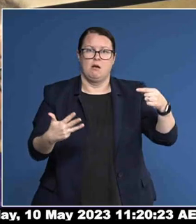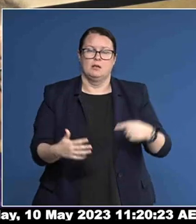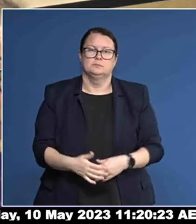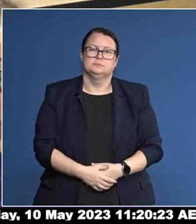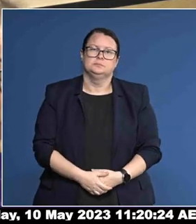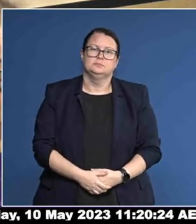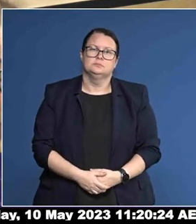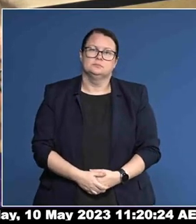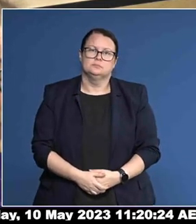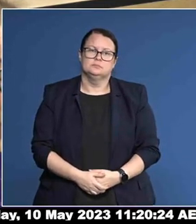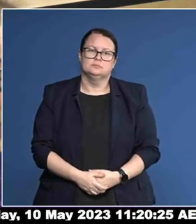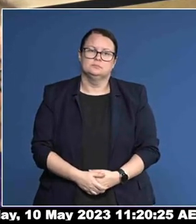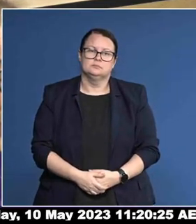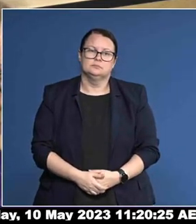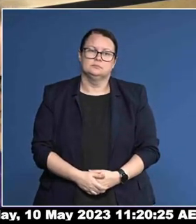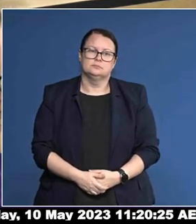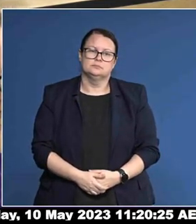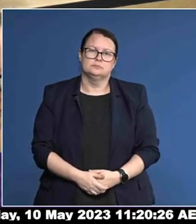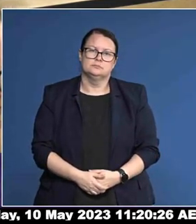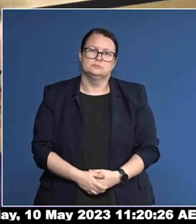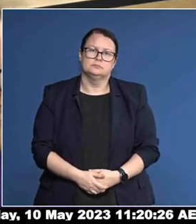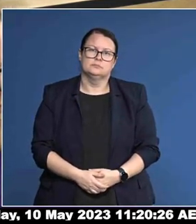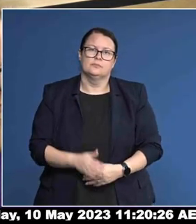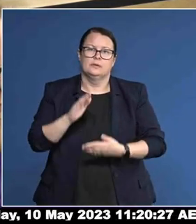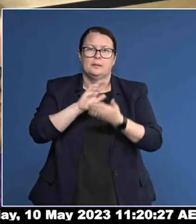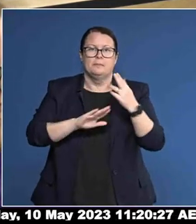'Parents determined whether their child attended school during COVID-19 school